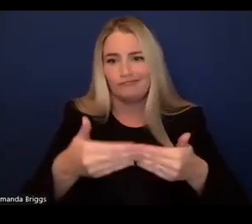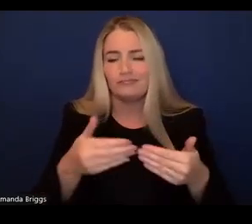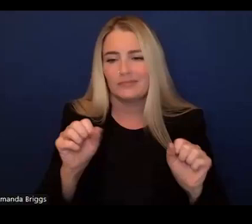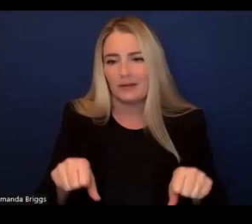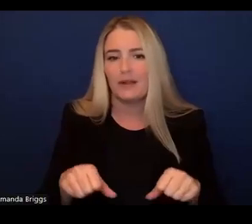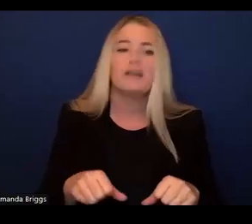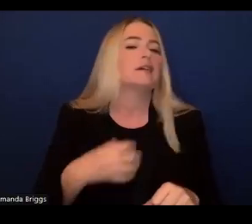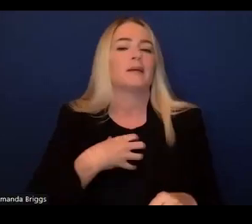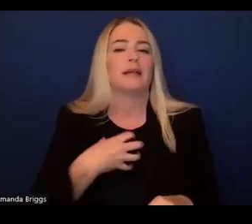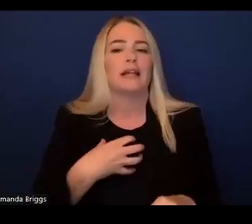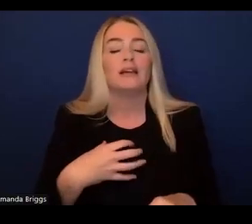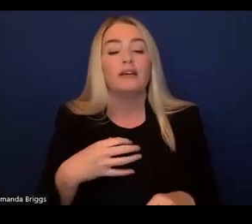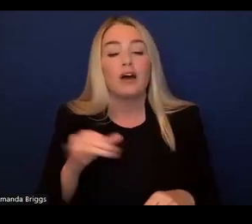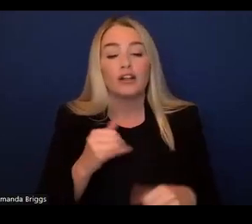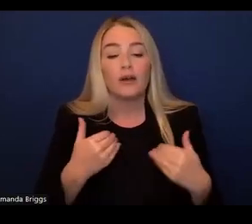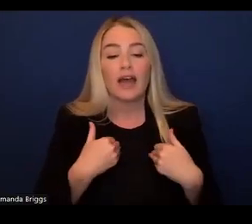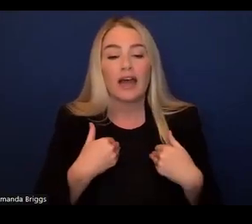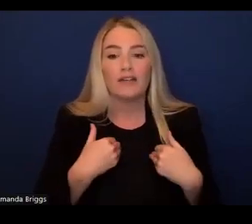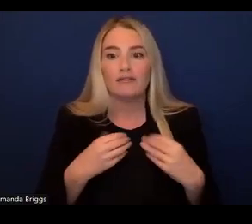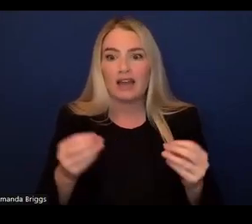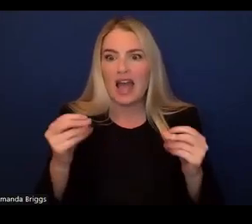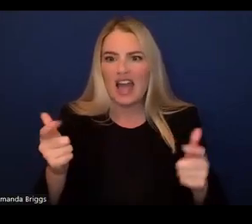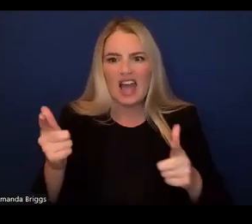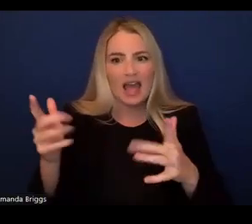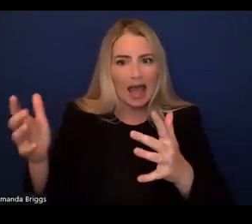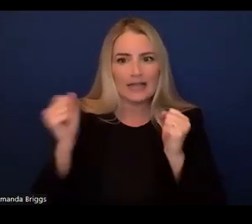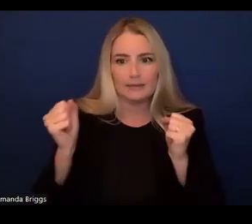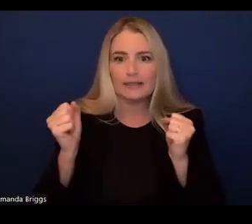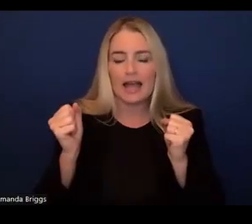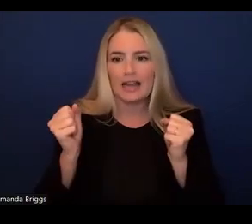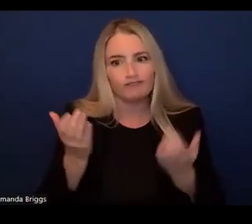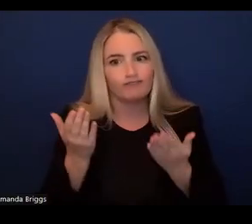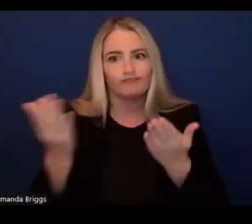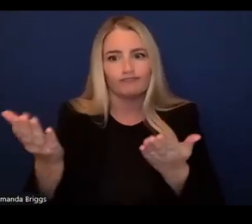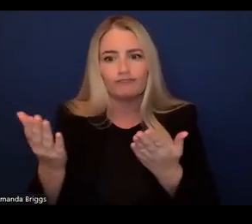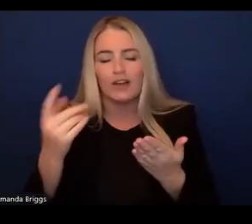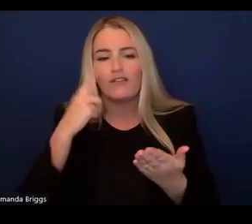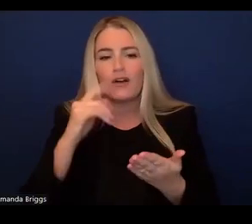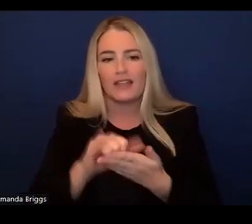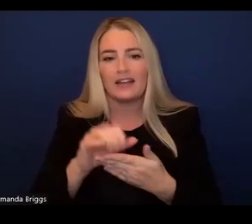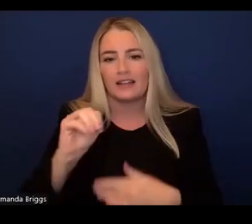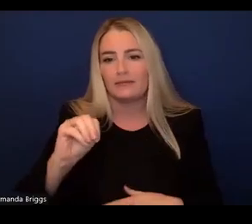They also have what's called an expedited due process complaint for a Manifestation Determination.